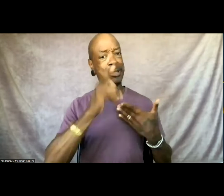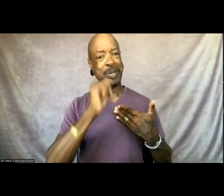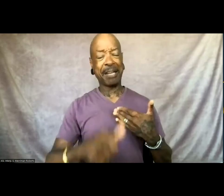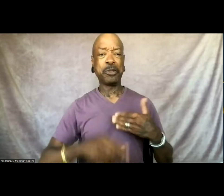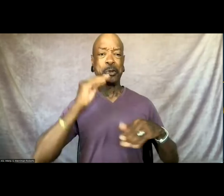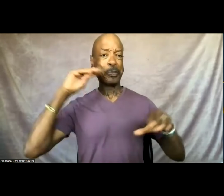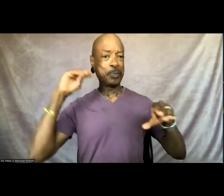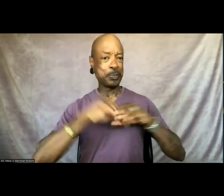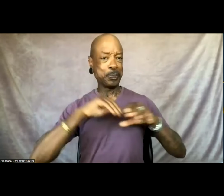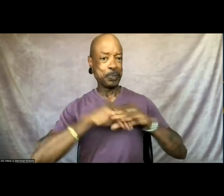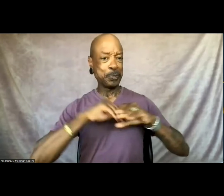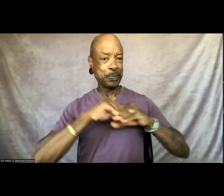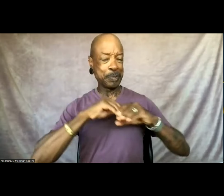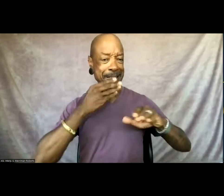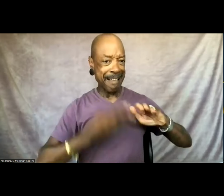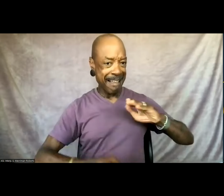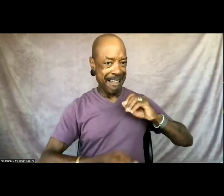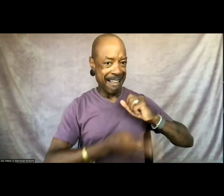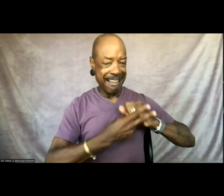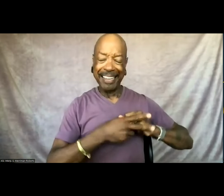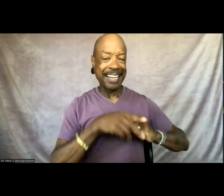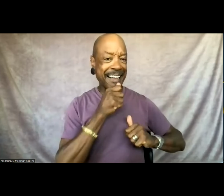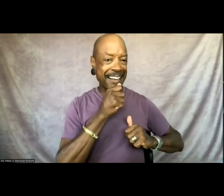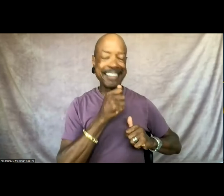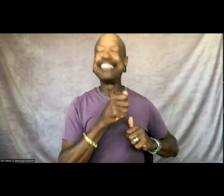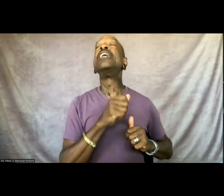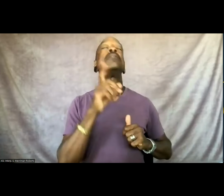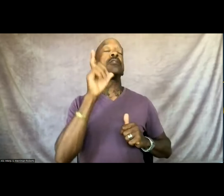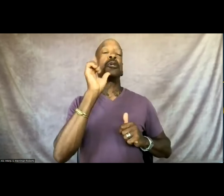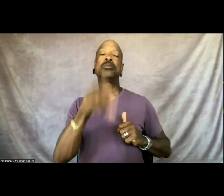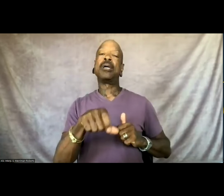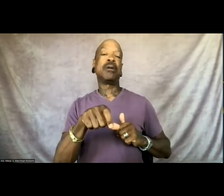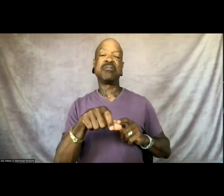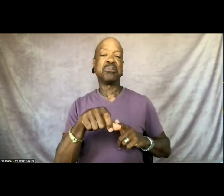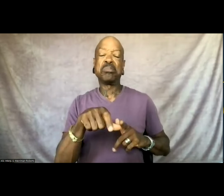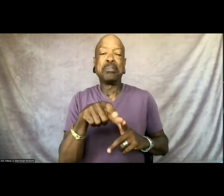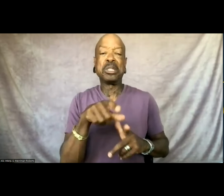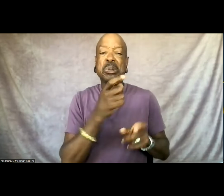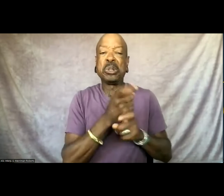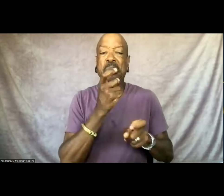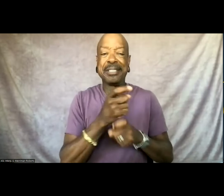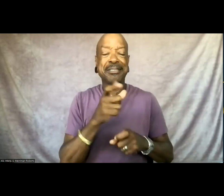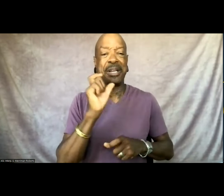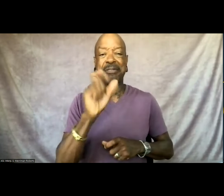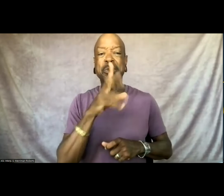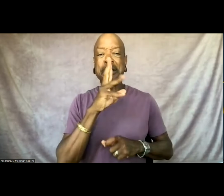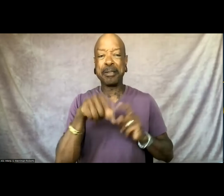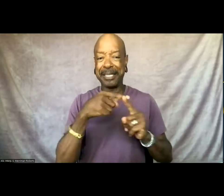so more people know either if they're on Medi-Cal now that they can save some money and don't have to hide it under